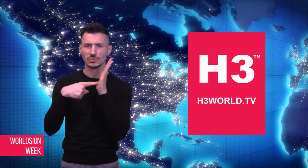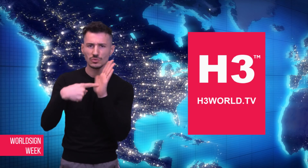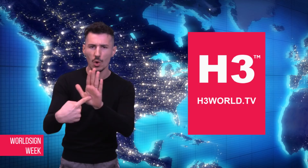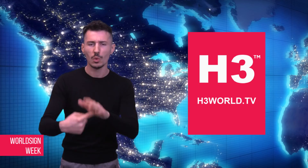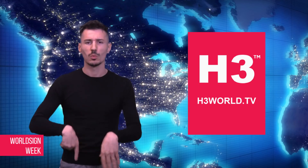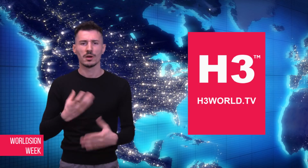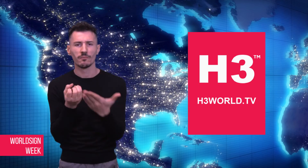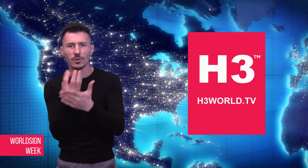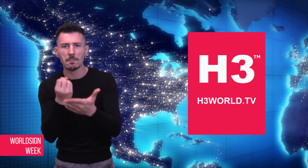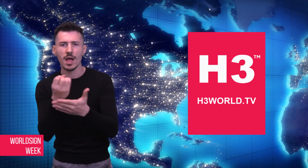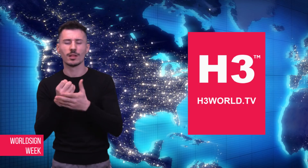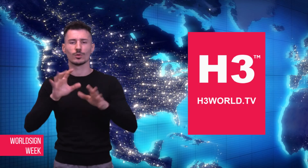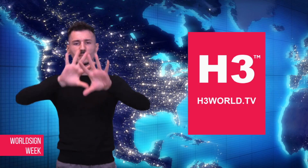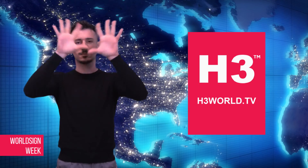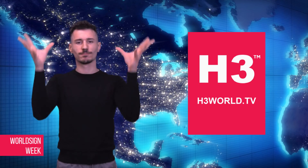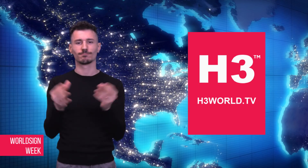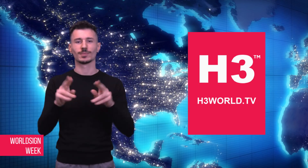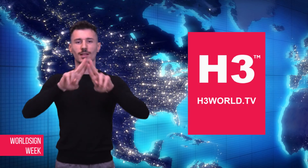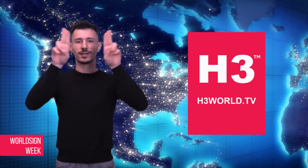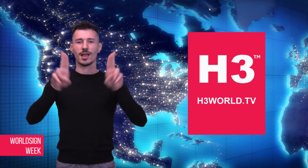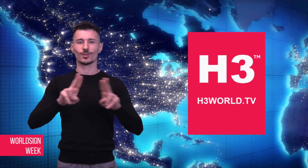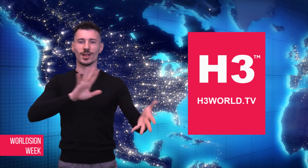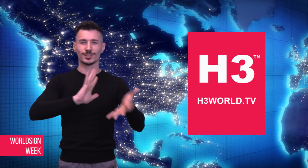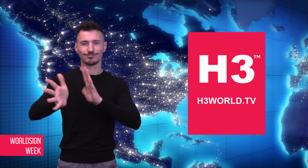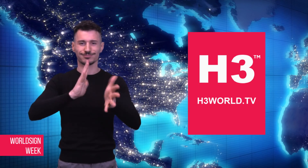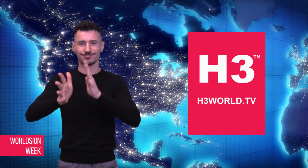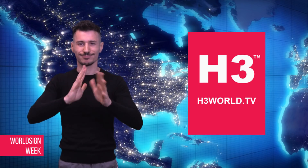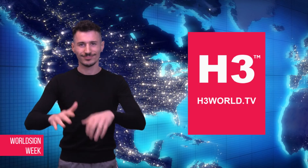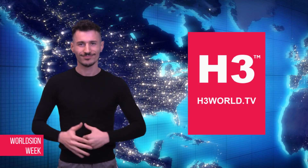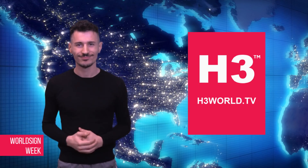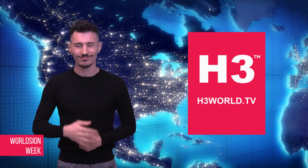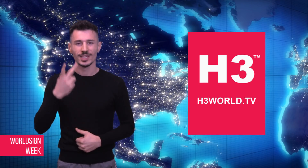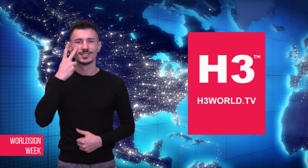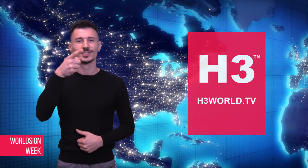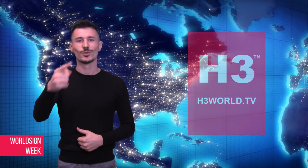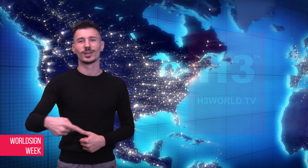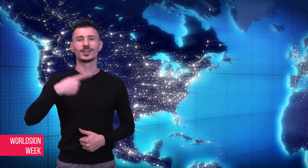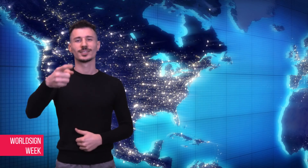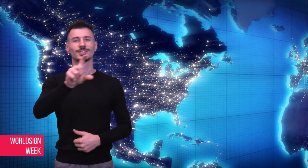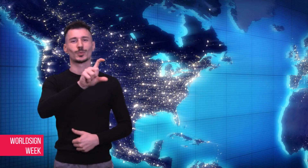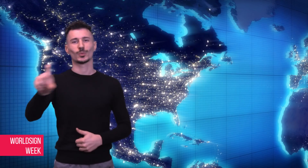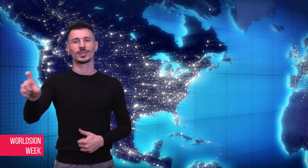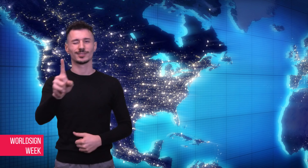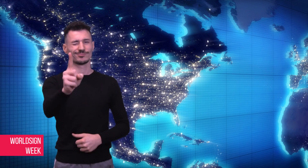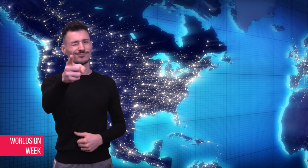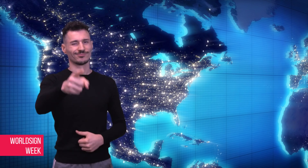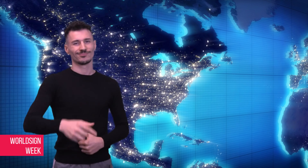all in International Sign. See you next week.